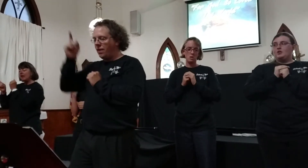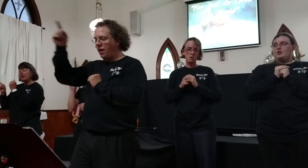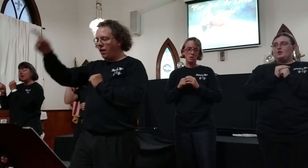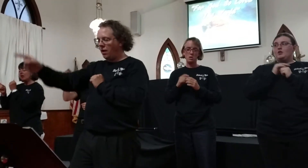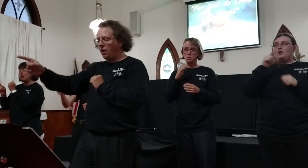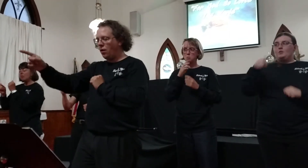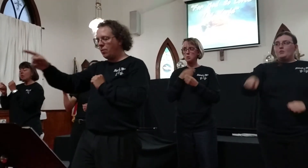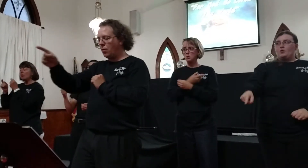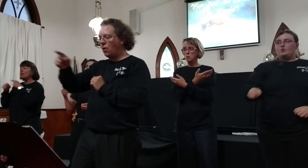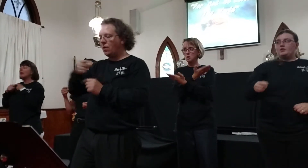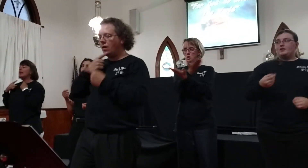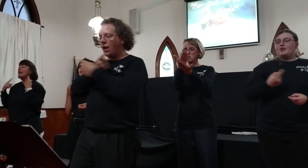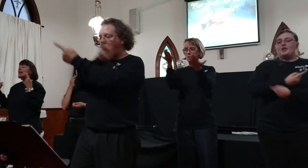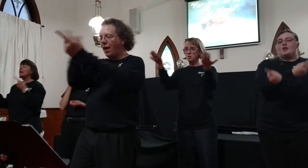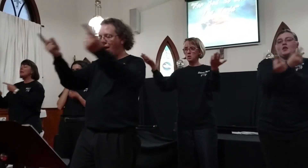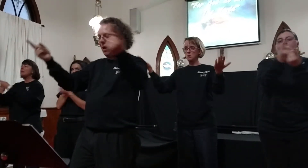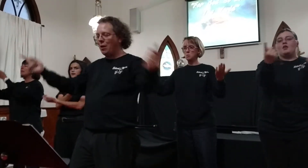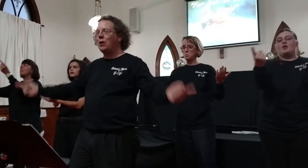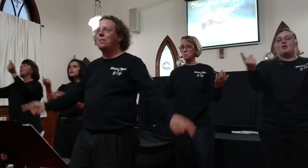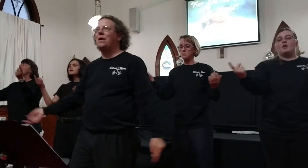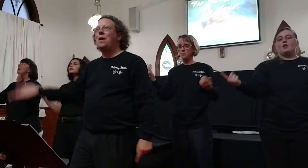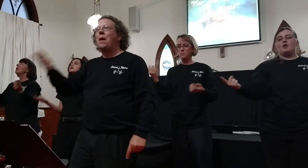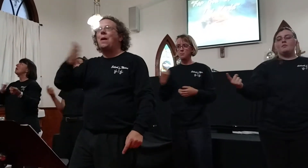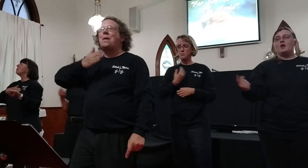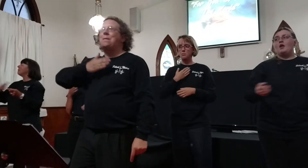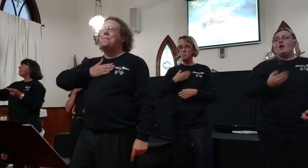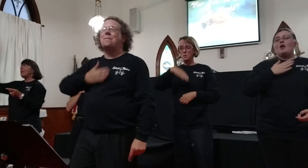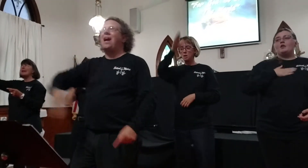And there proclaim